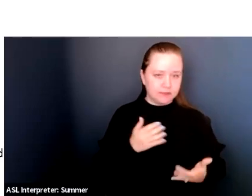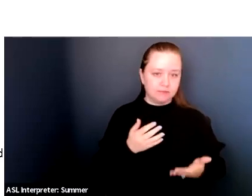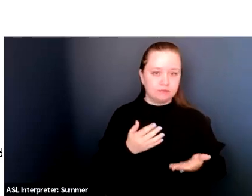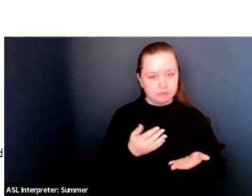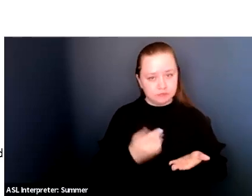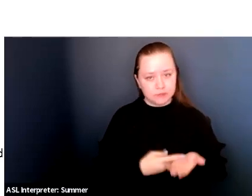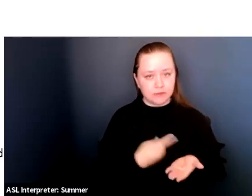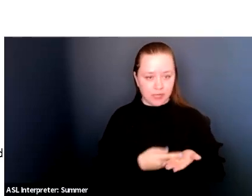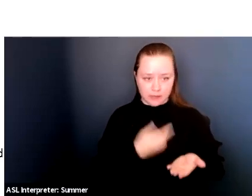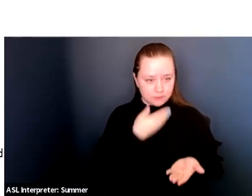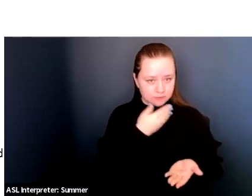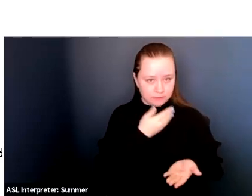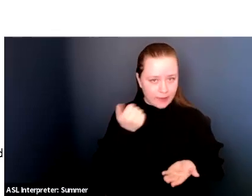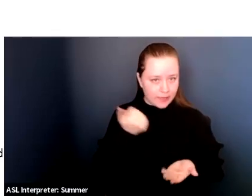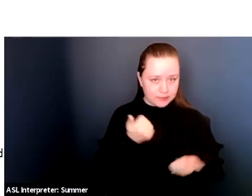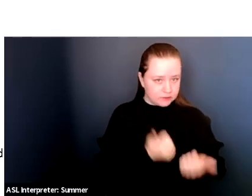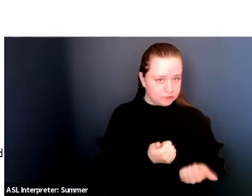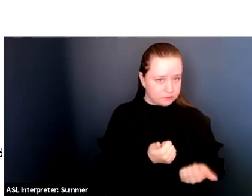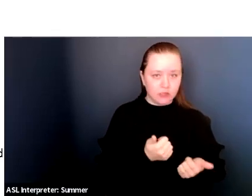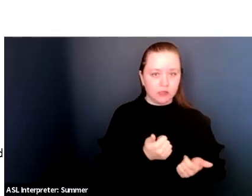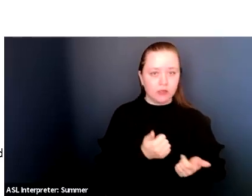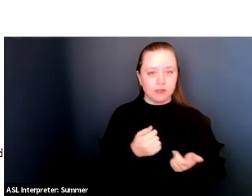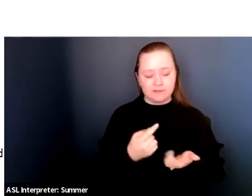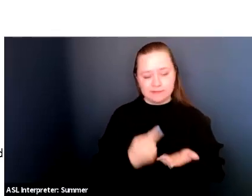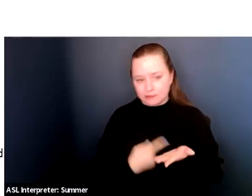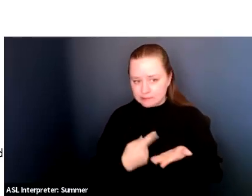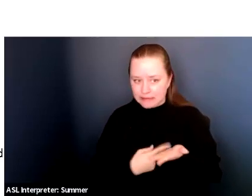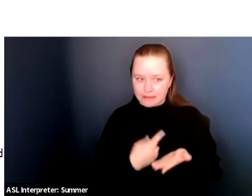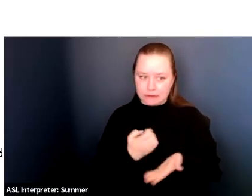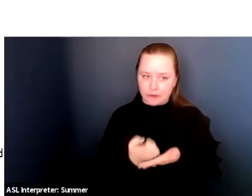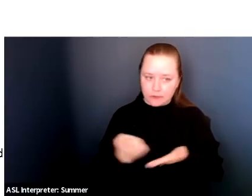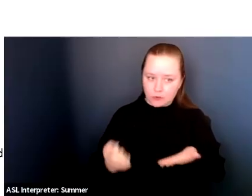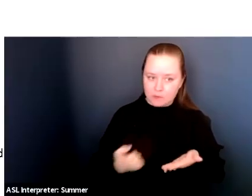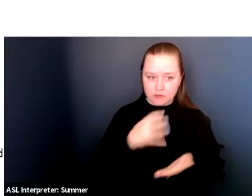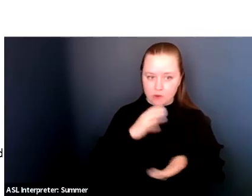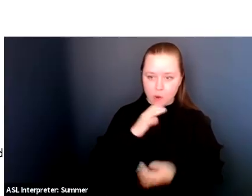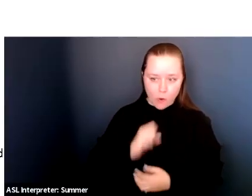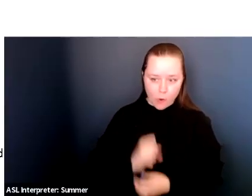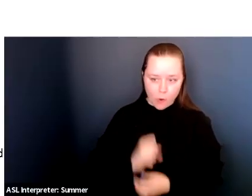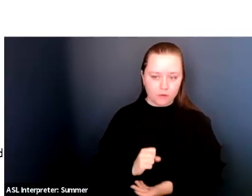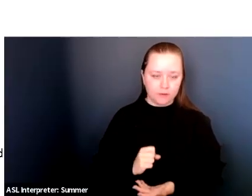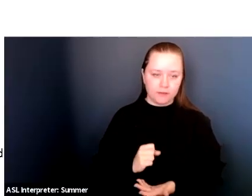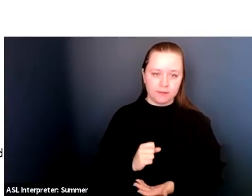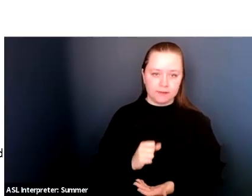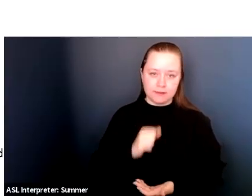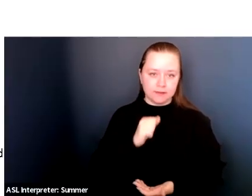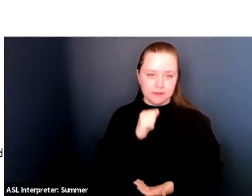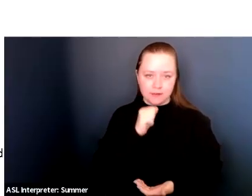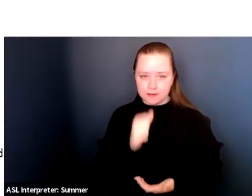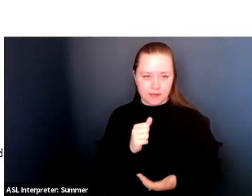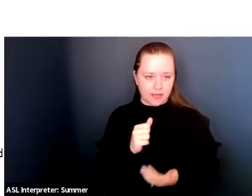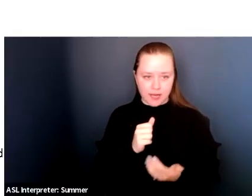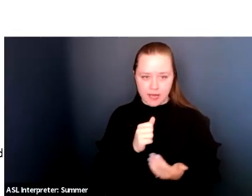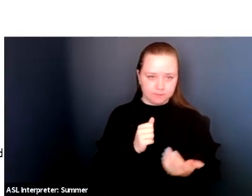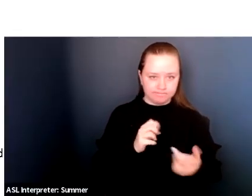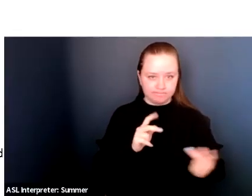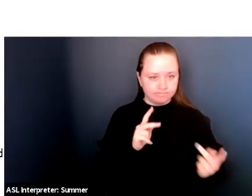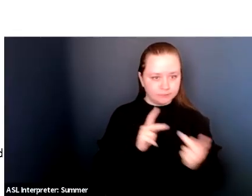just equipment is a little bit old and isn't the exact setup where people need to be, we want to think about that because we